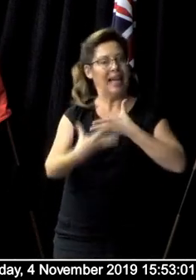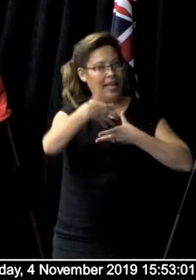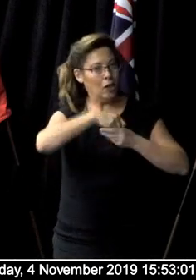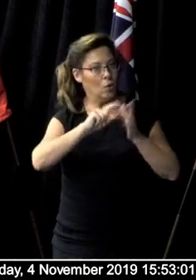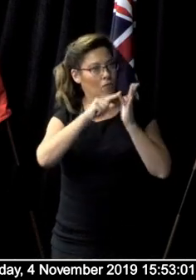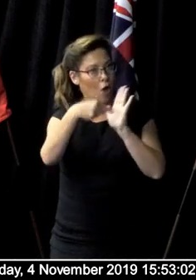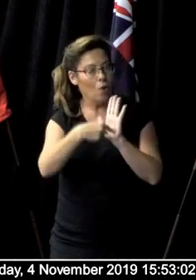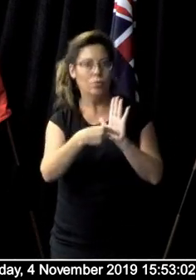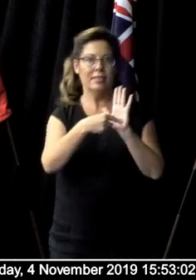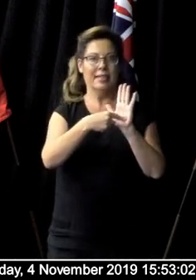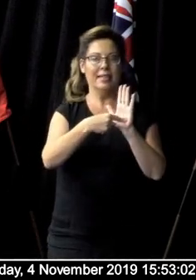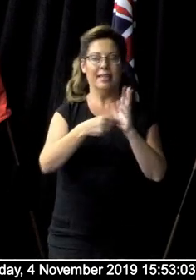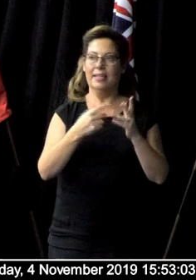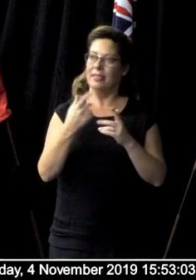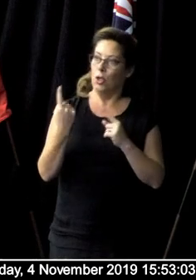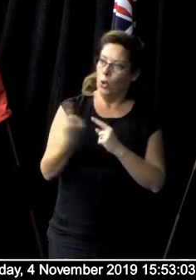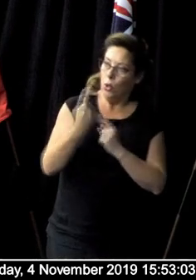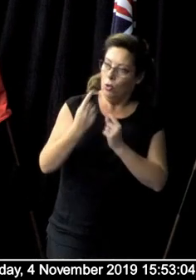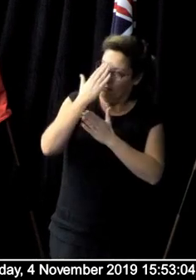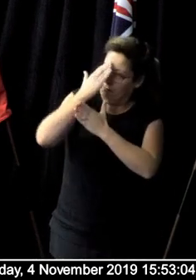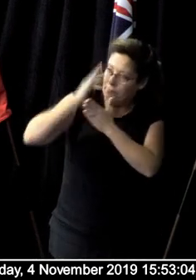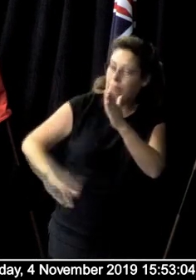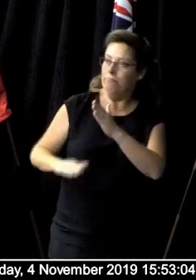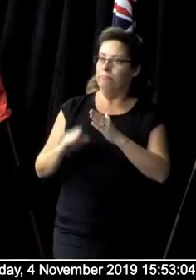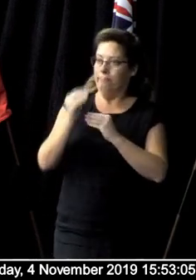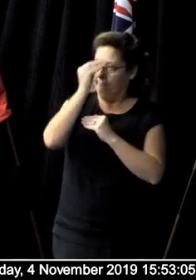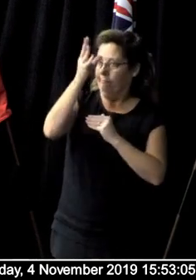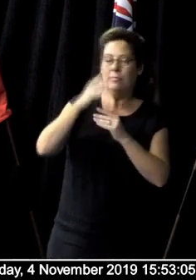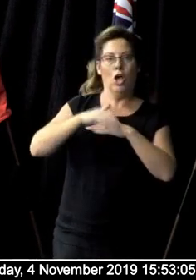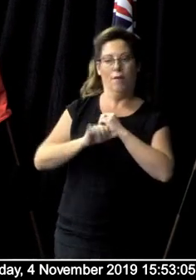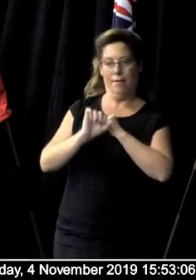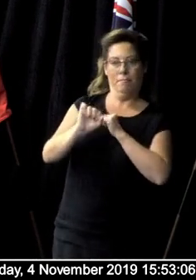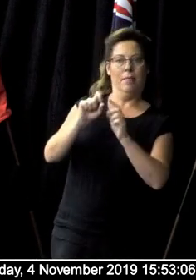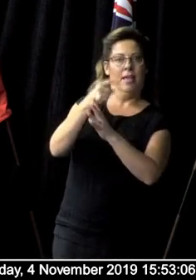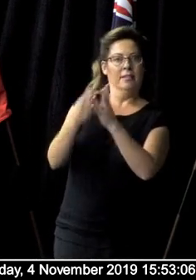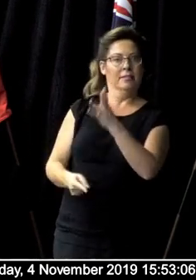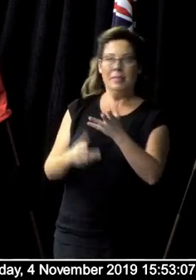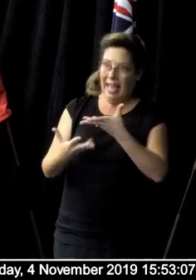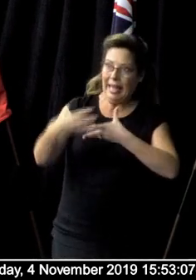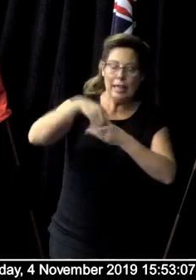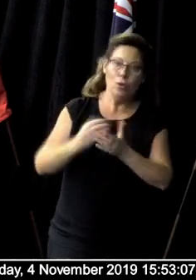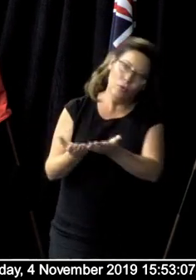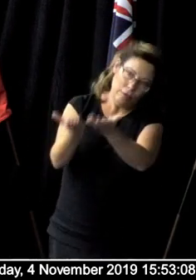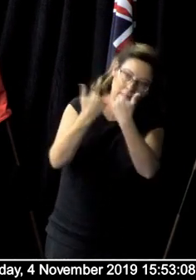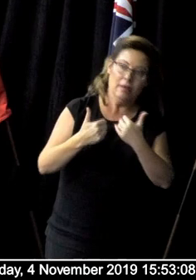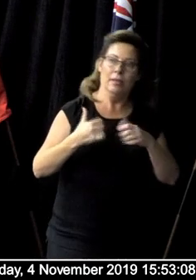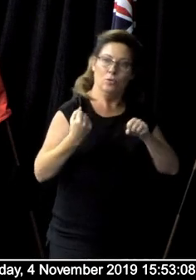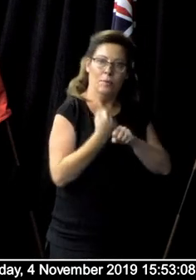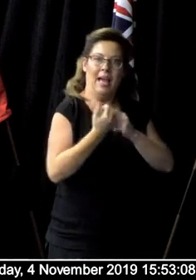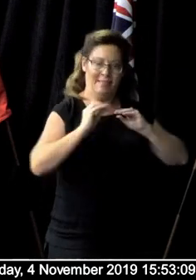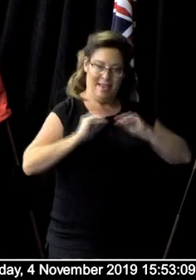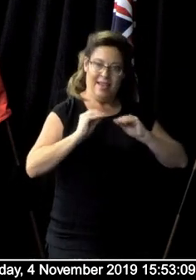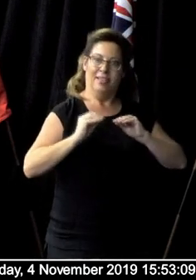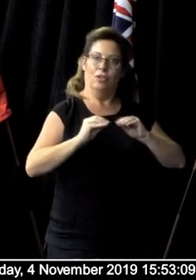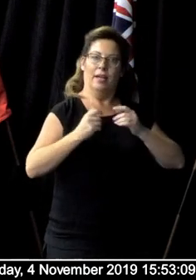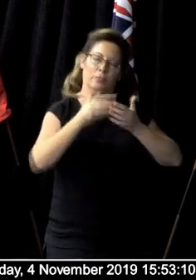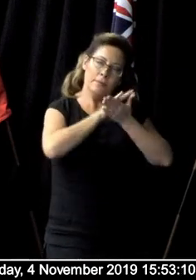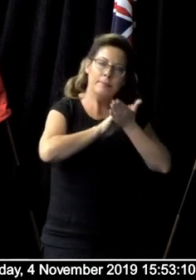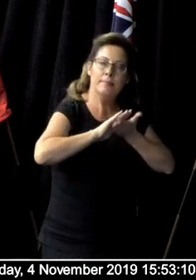disability sectors out there, and get it working, so it doesn’t happen again.